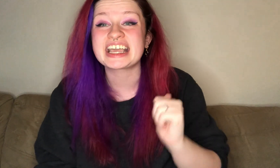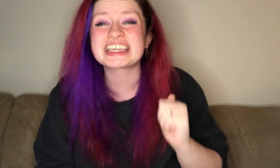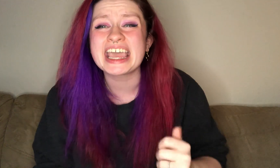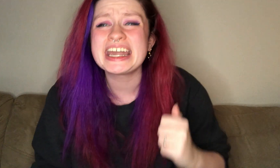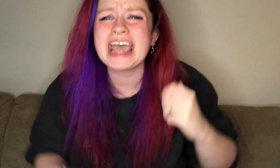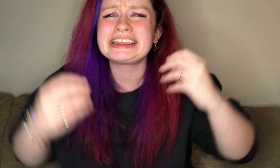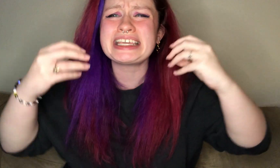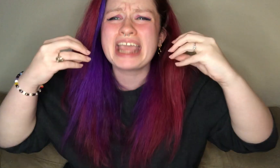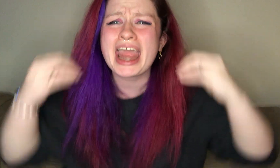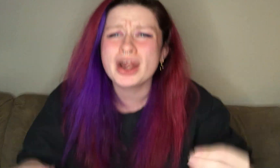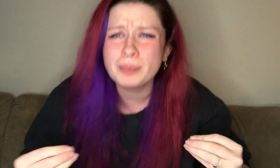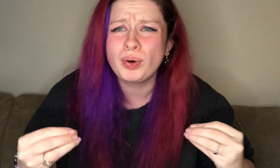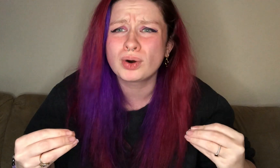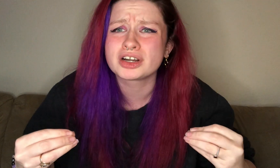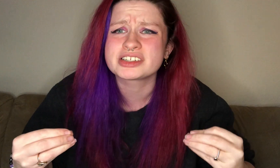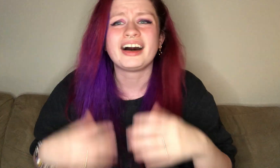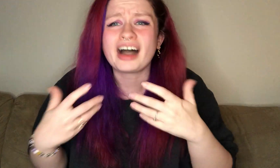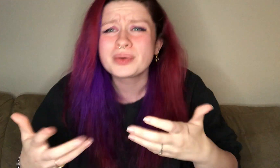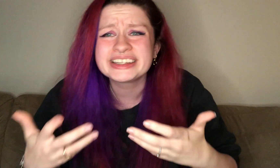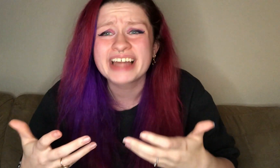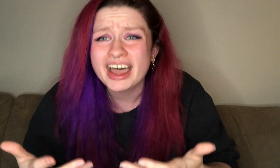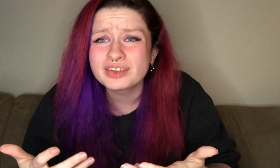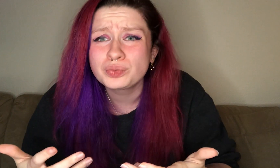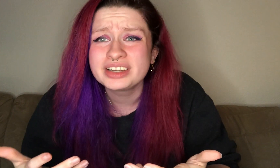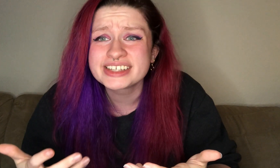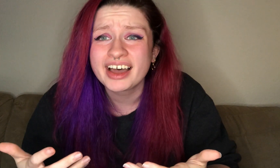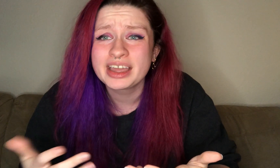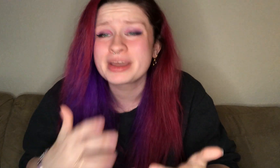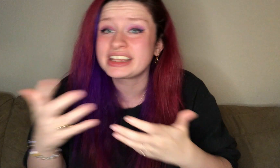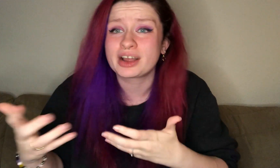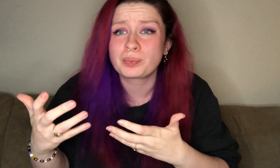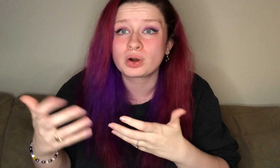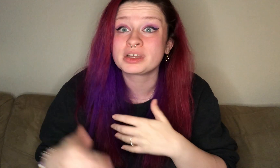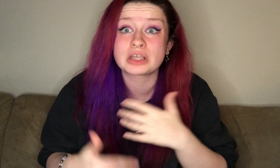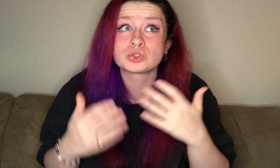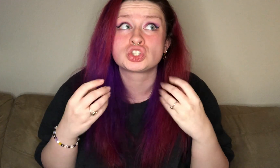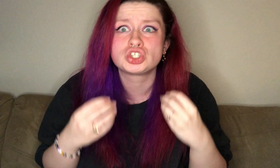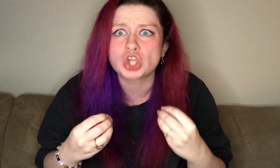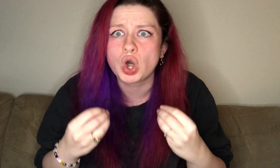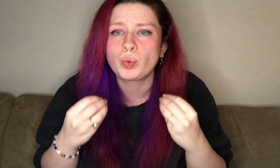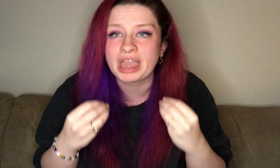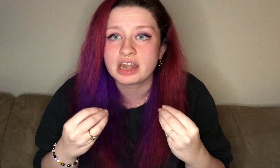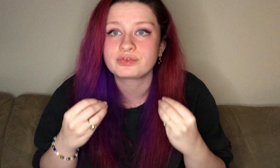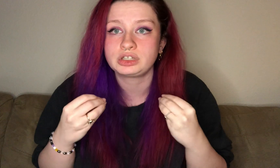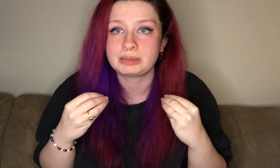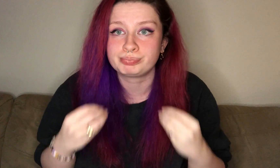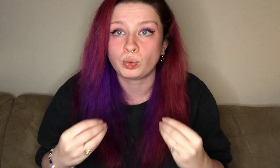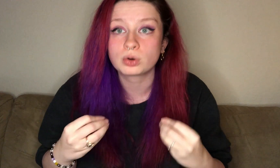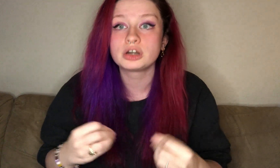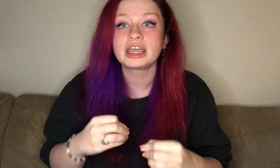again at the airport i went live one time at the airport because i was so painfully bored